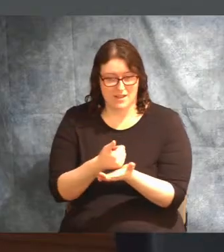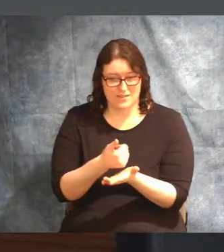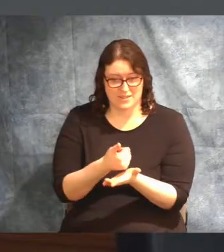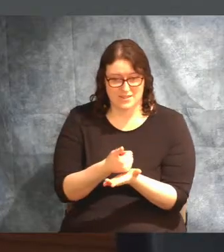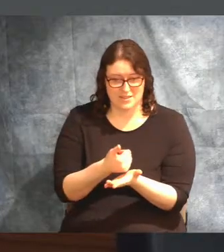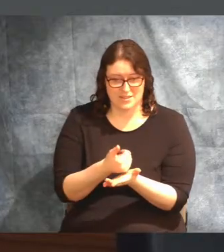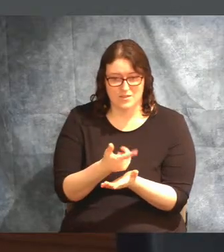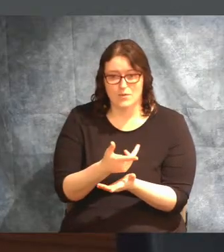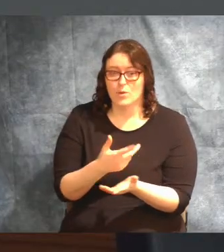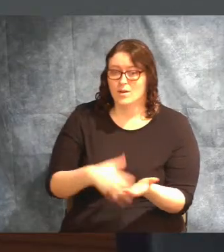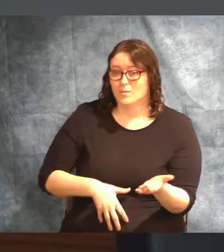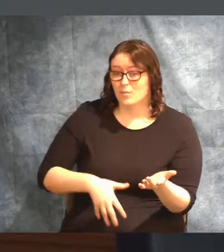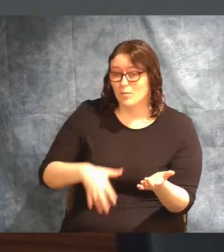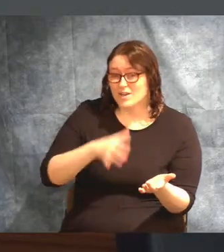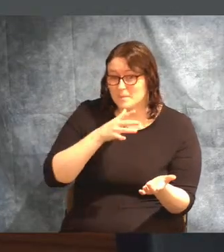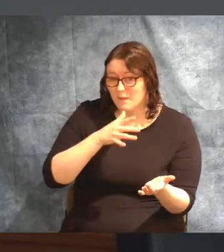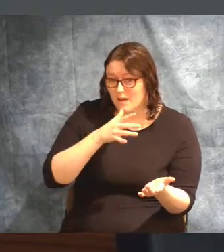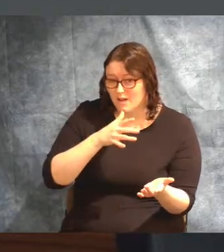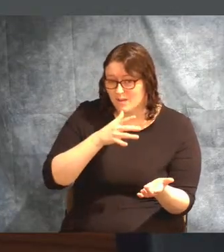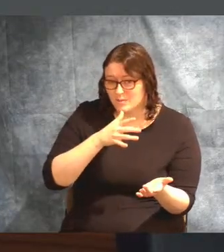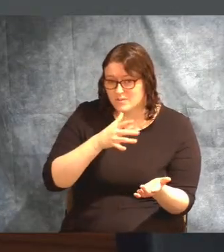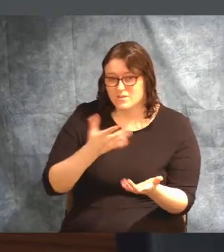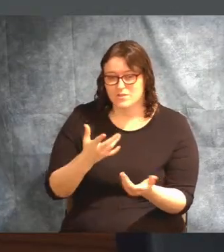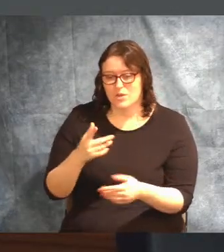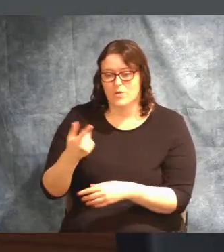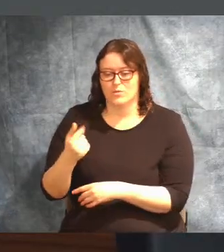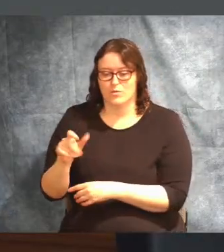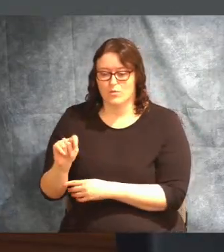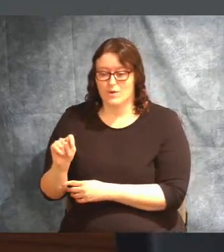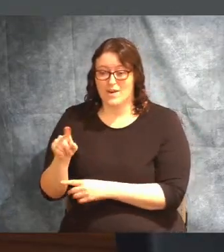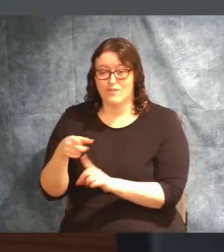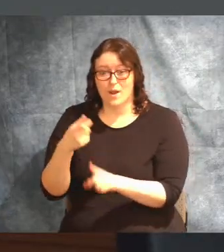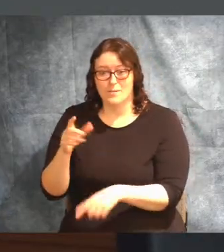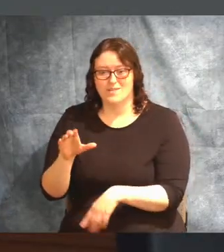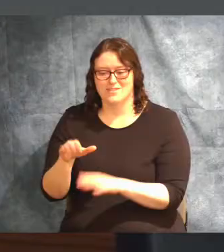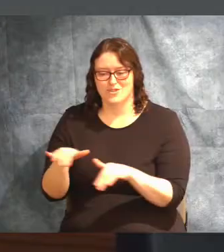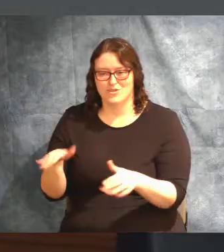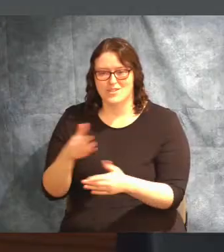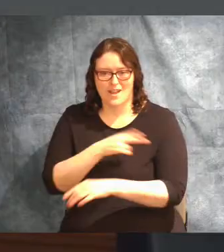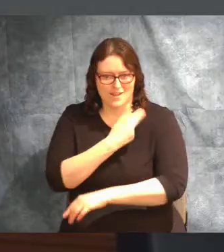expectant mothers. It's a grant received from Cincinnati Children's Hospital. So BEI 2 is the